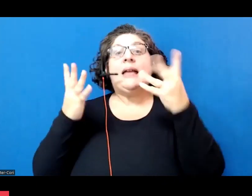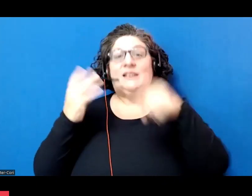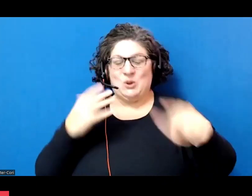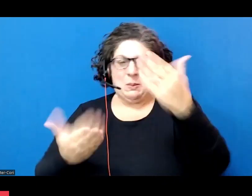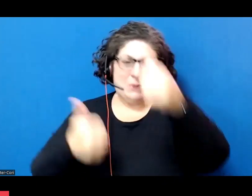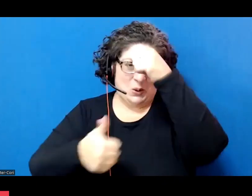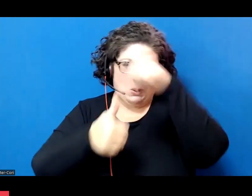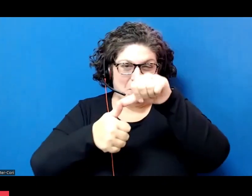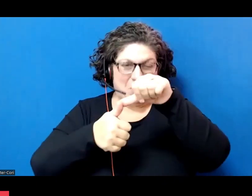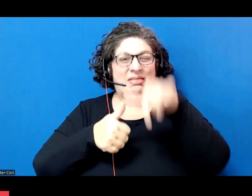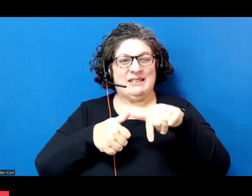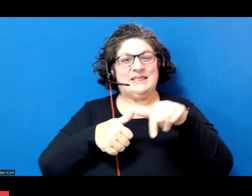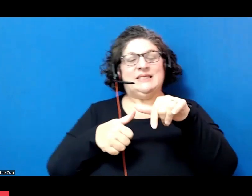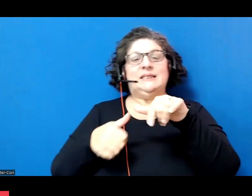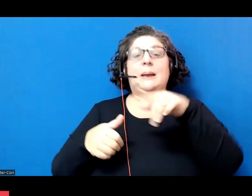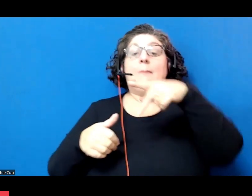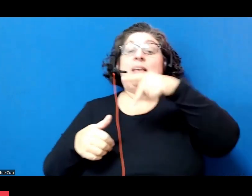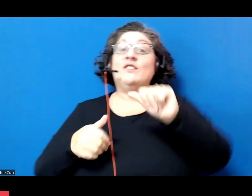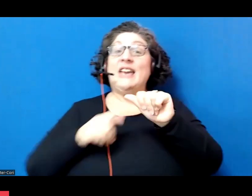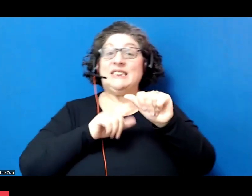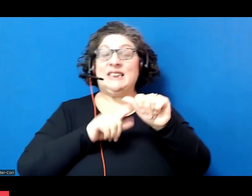And this was the Pennsylvania Supreme Court.